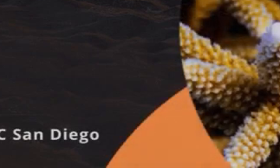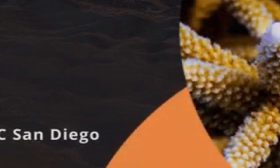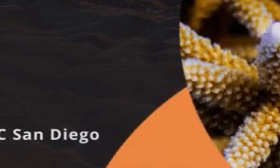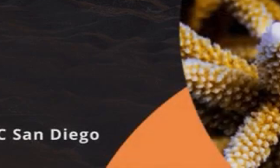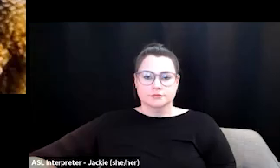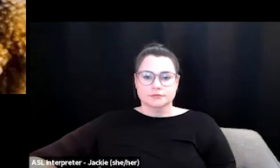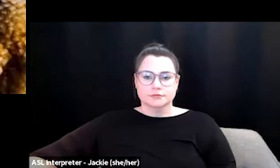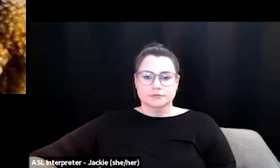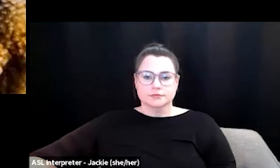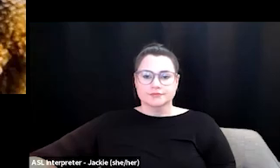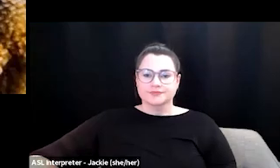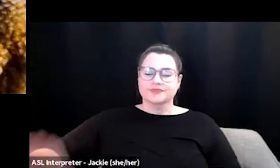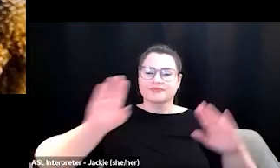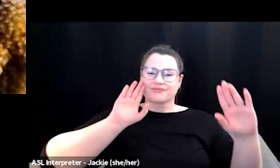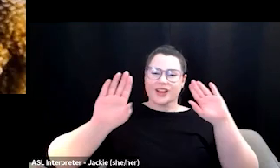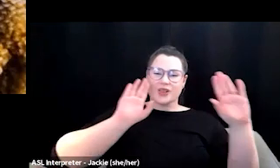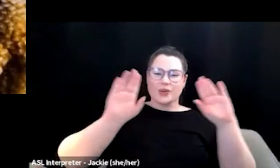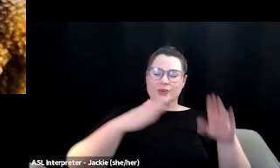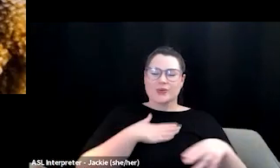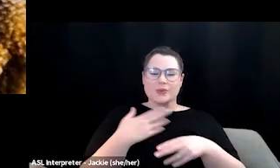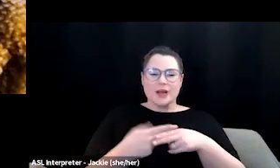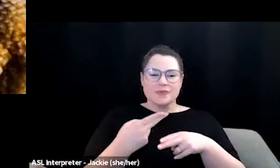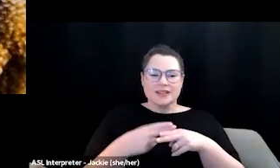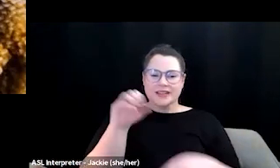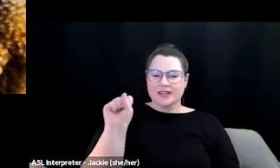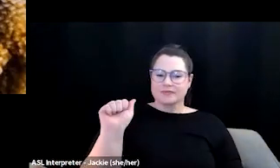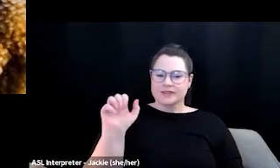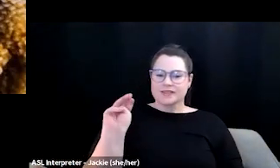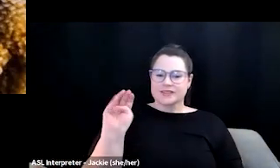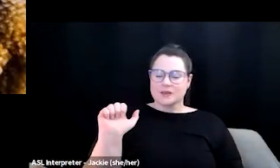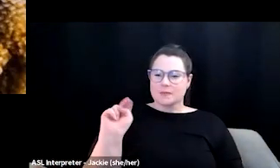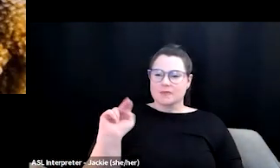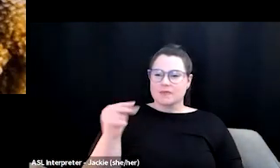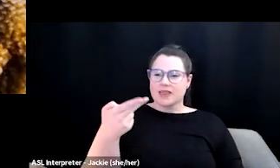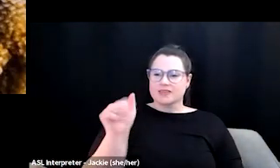Samantha Hunter: Hello, everyone. My name is Samantha Brewton Hunter. And I work in the Policy Office at the National Science Foundation.